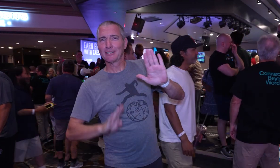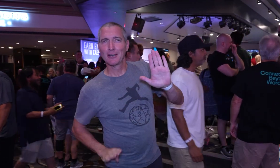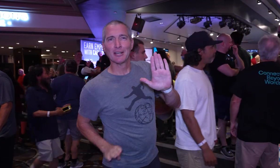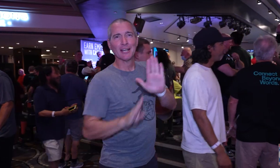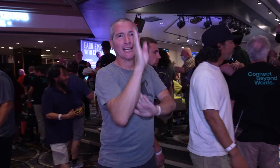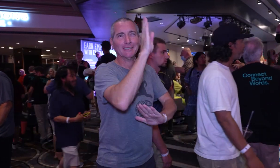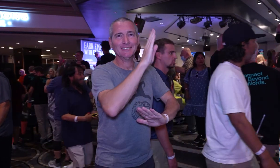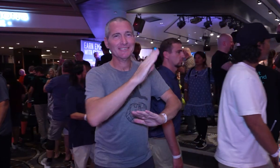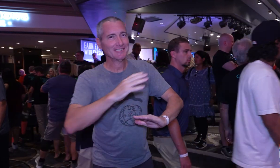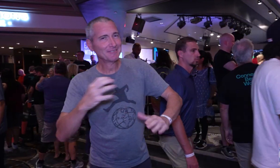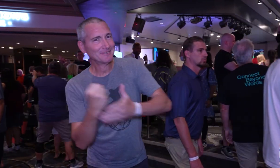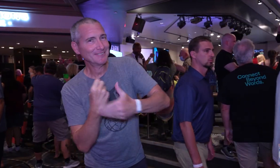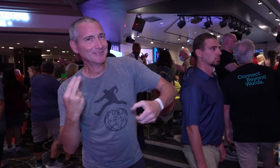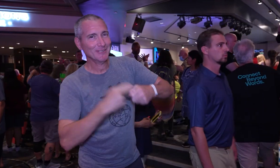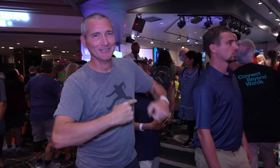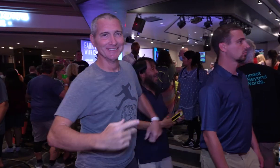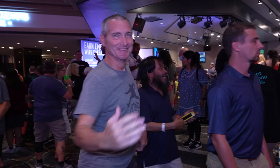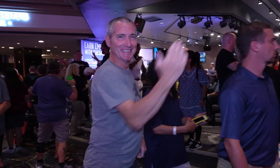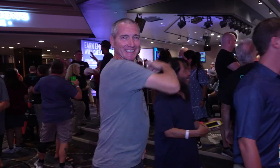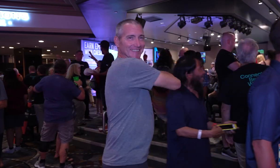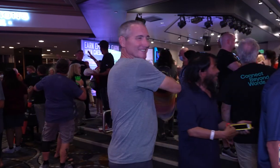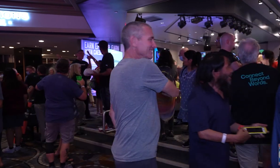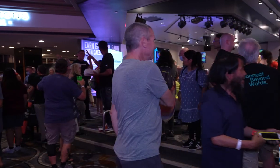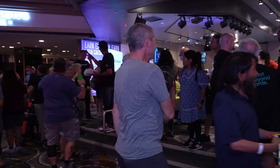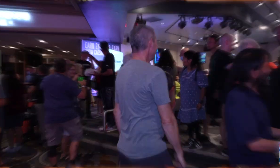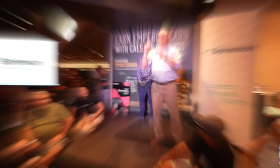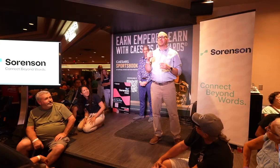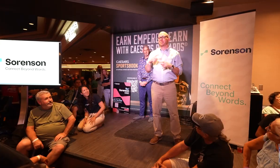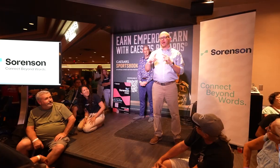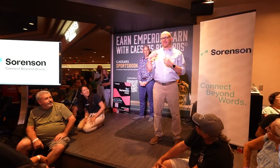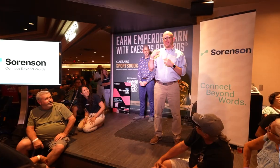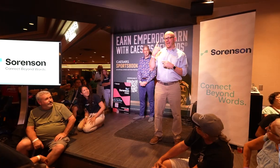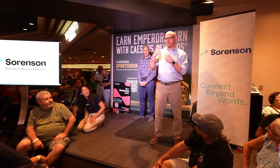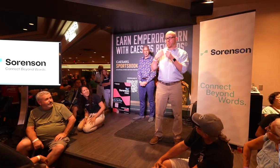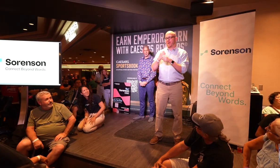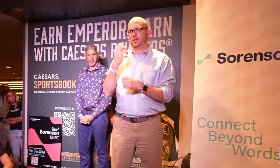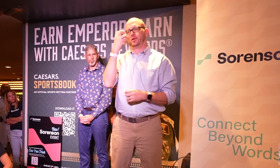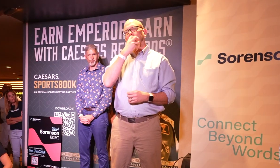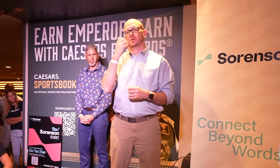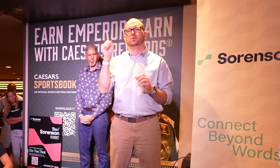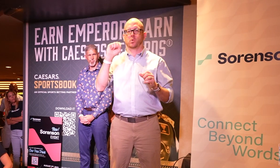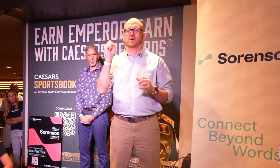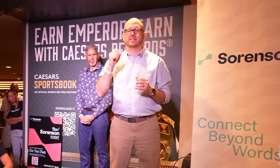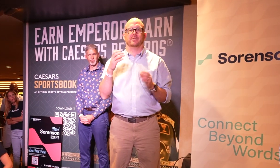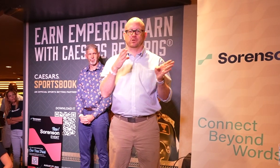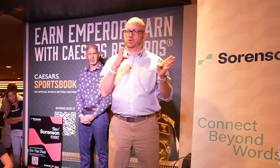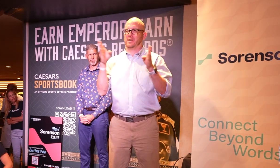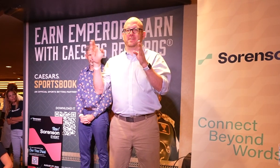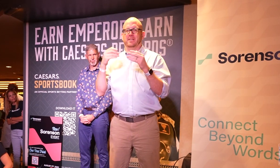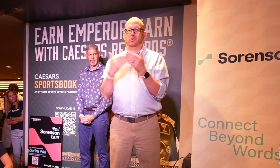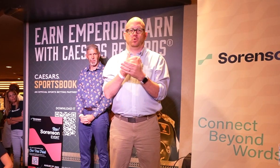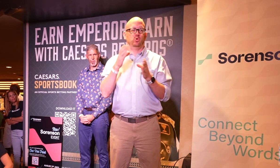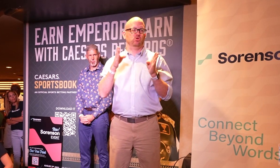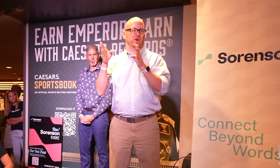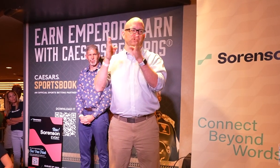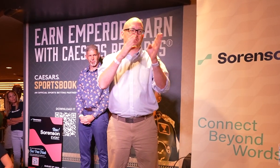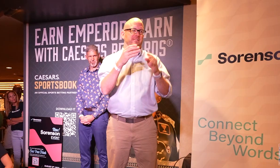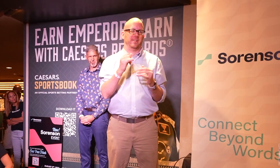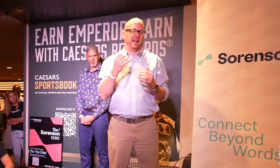Come join us as the night takes off! …But in the past year, Sorenson has been shifting in a new direction,